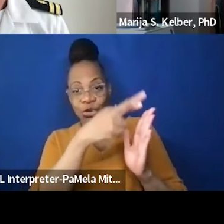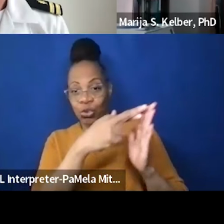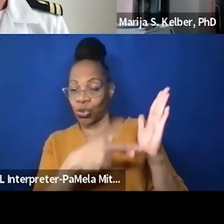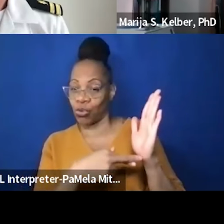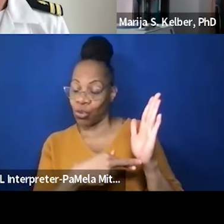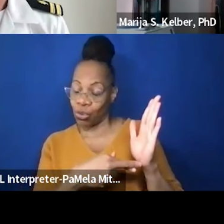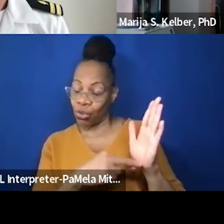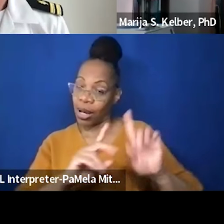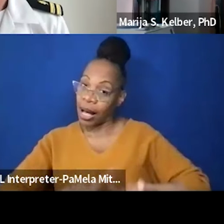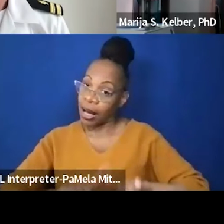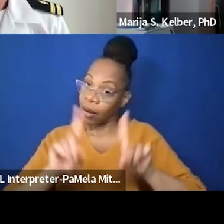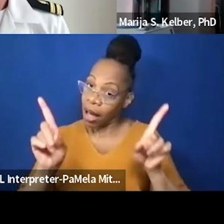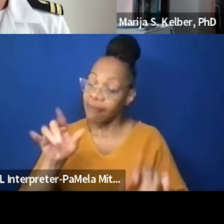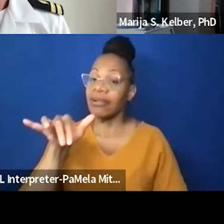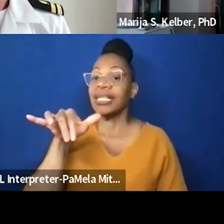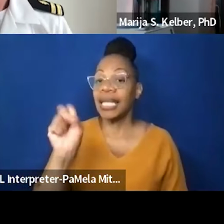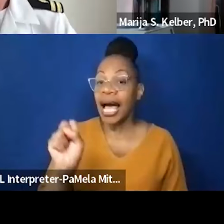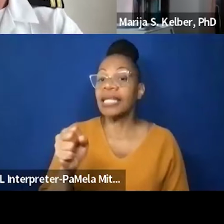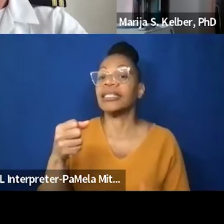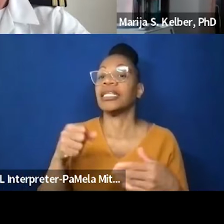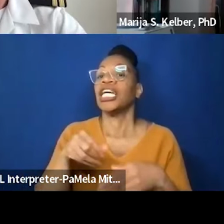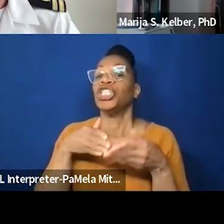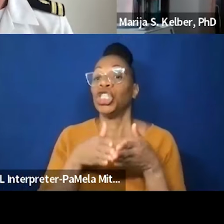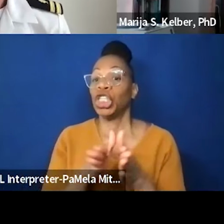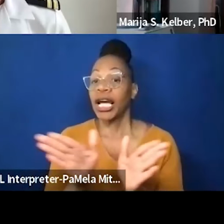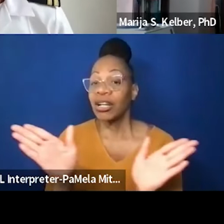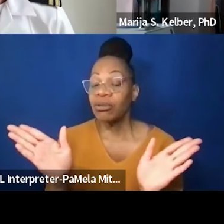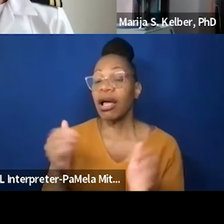But I would say yes, in general sort of these military values